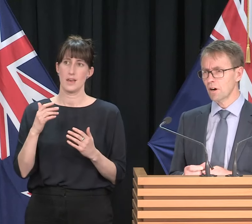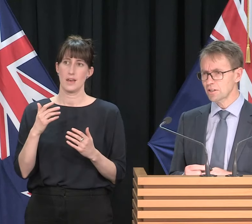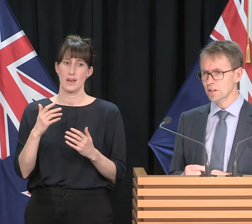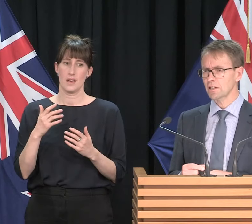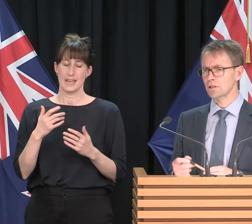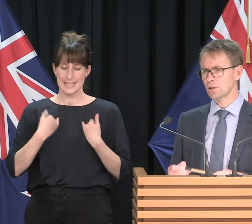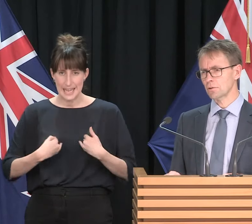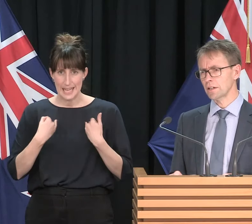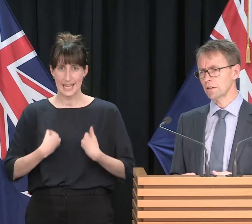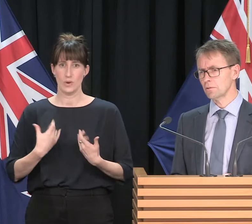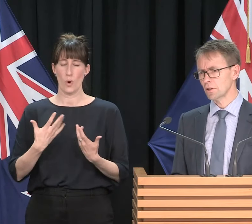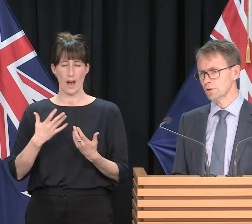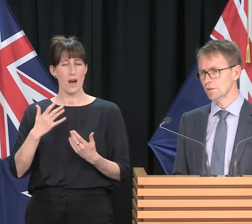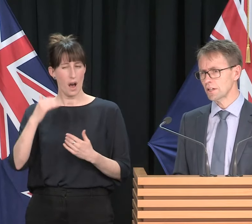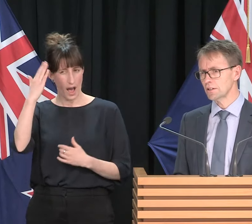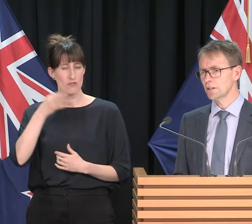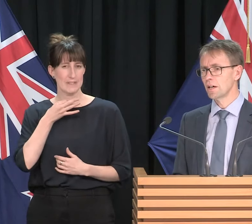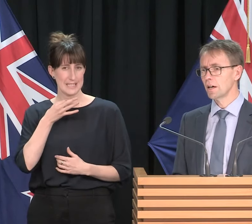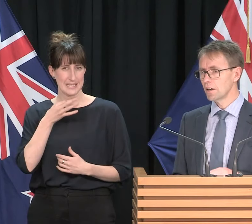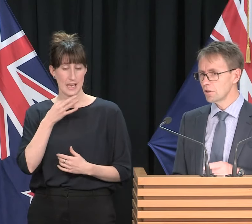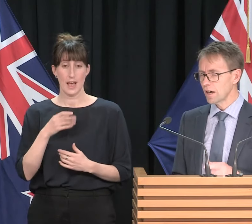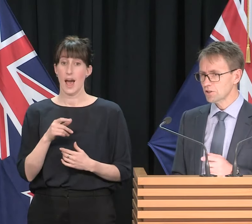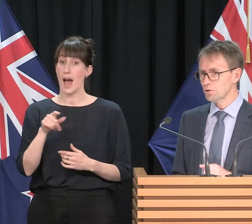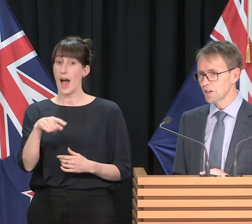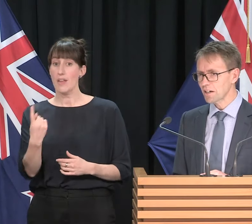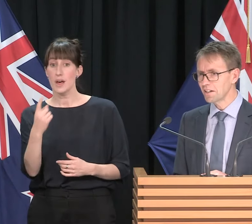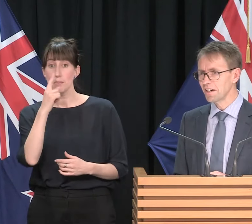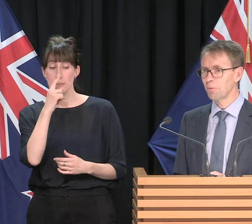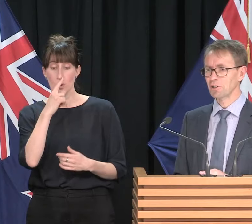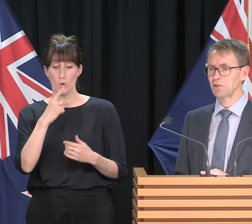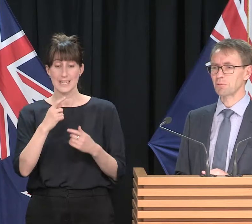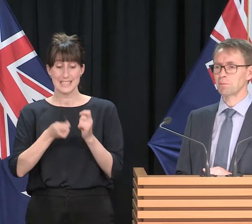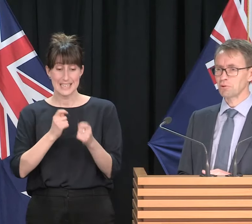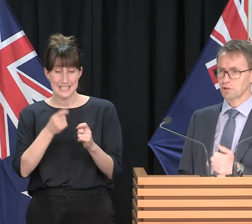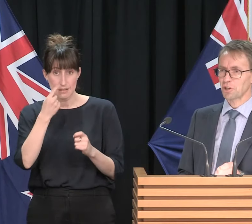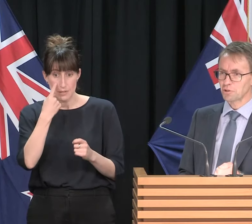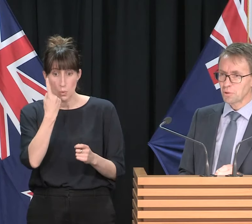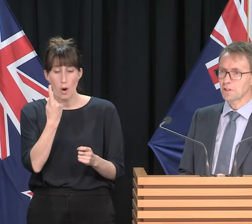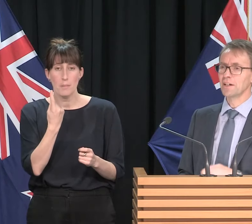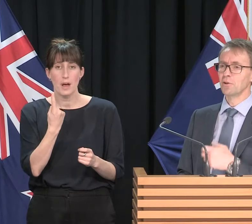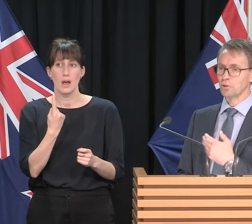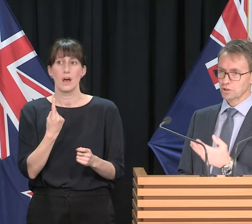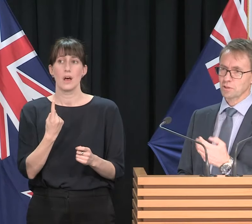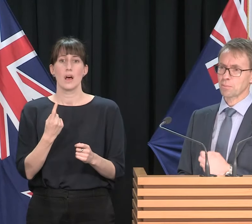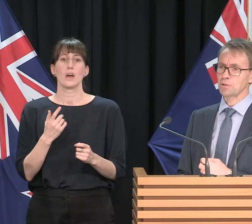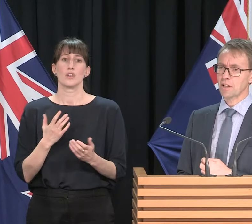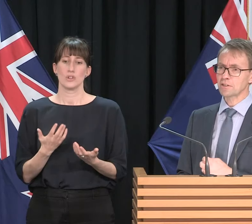confirmed. In the MidCentral region, there will be two testing stations in Palmerston